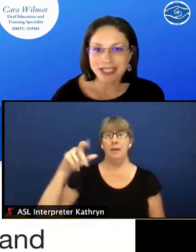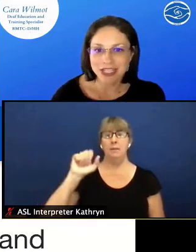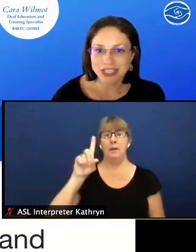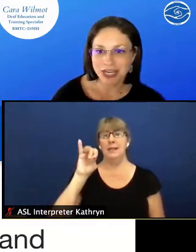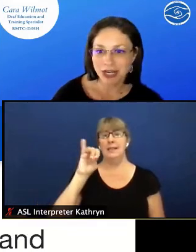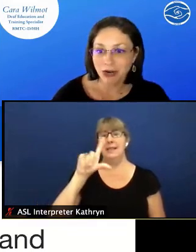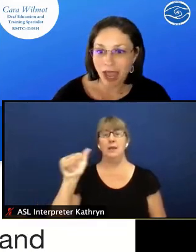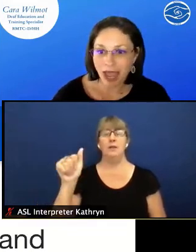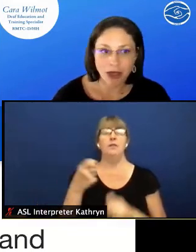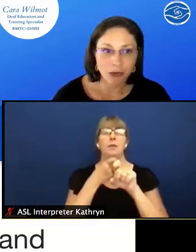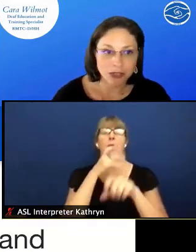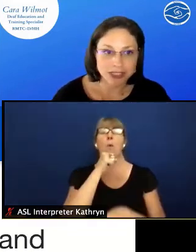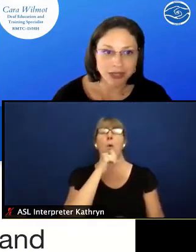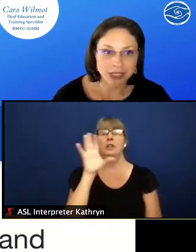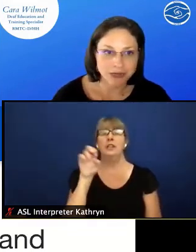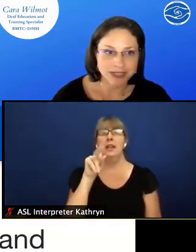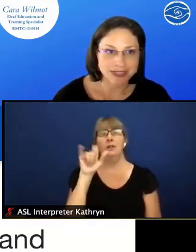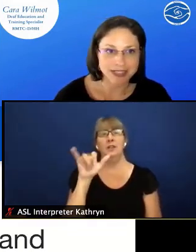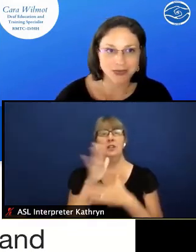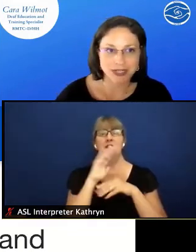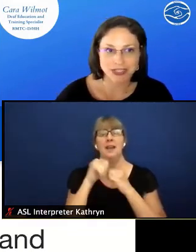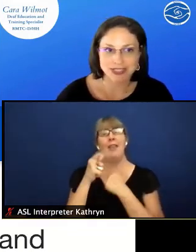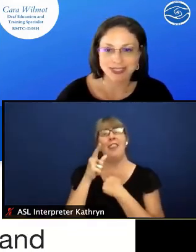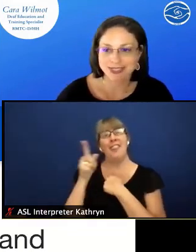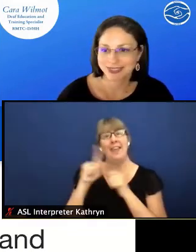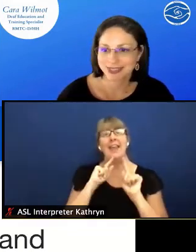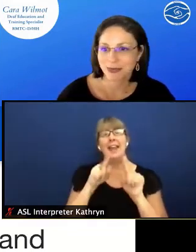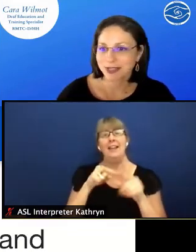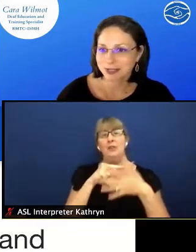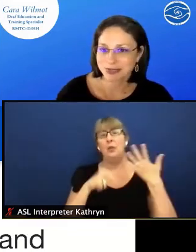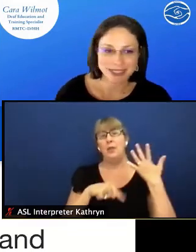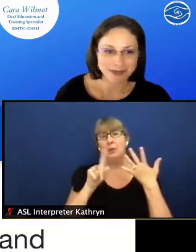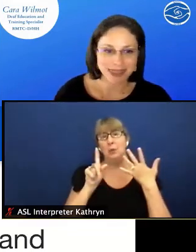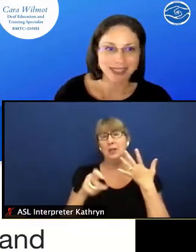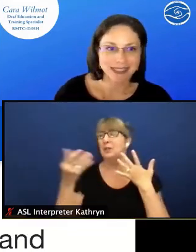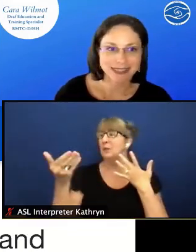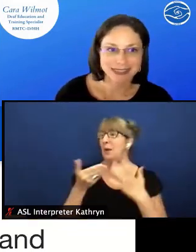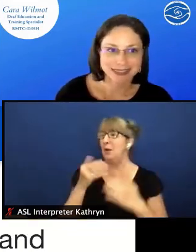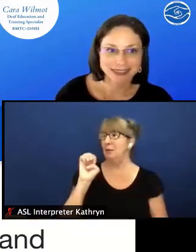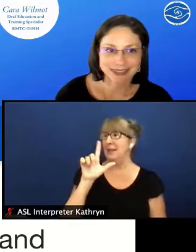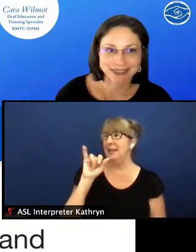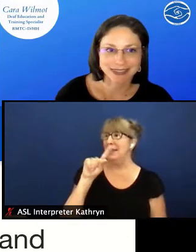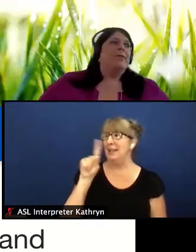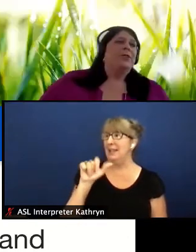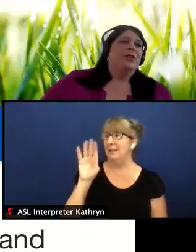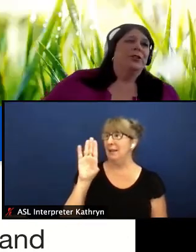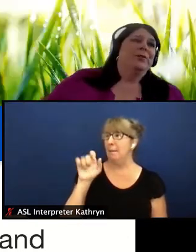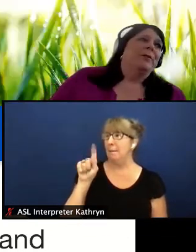to share how Orange County addresses these questions. Welcome Elizabeth." Elizabeth: "Good afternoon.